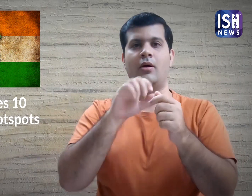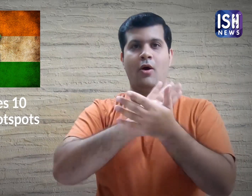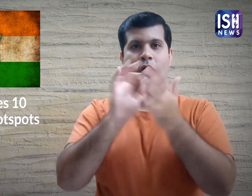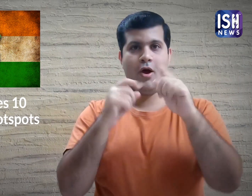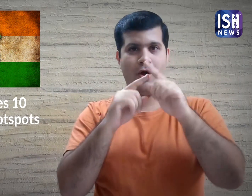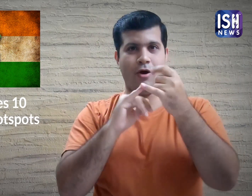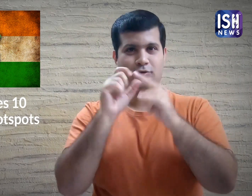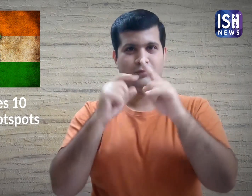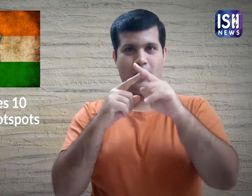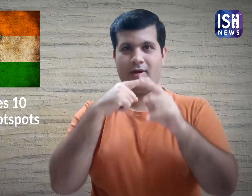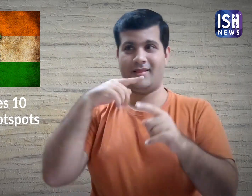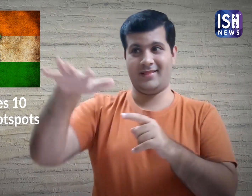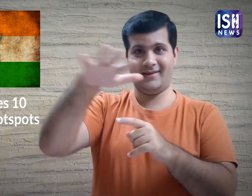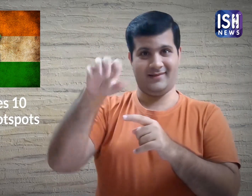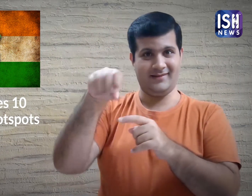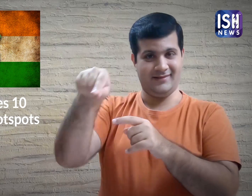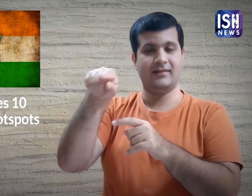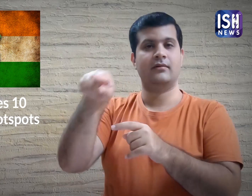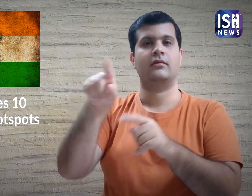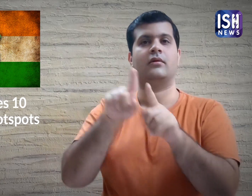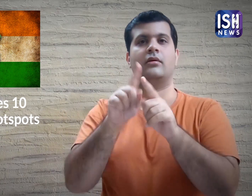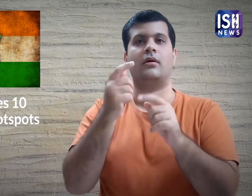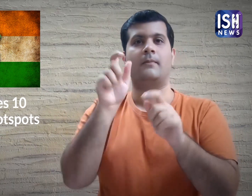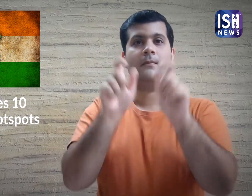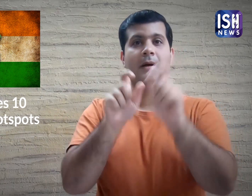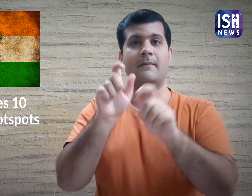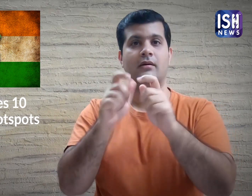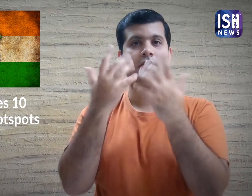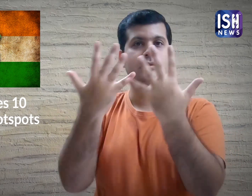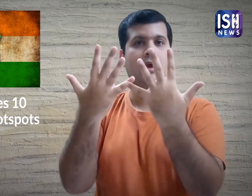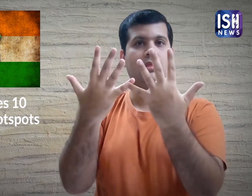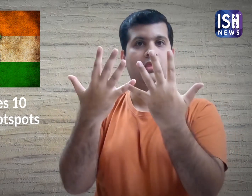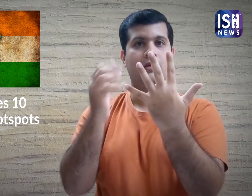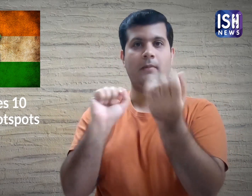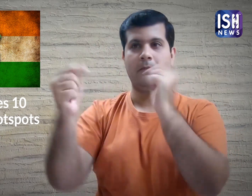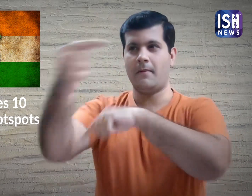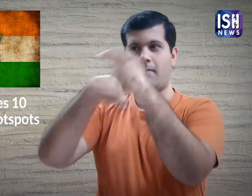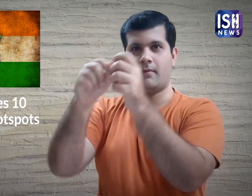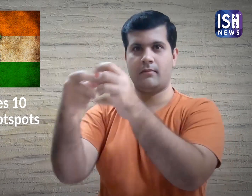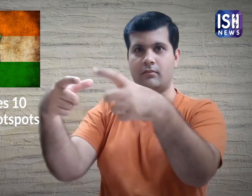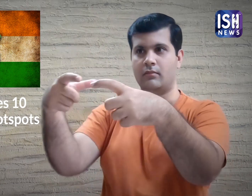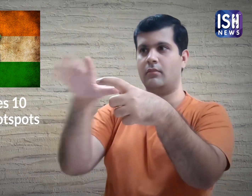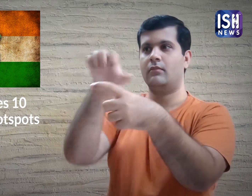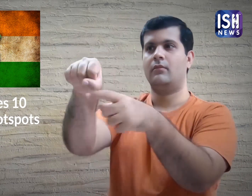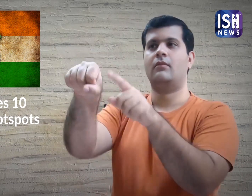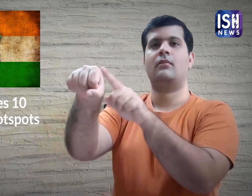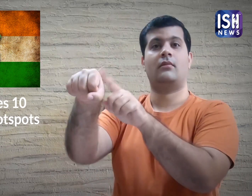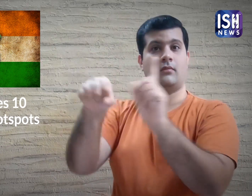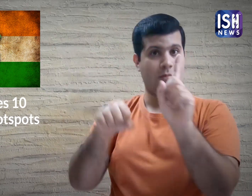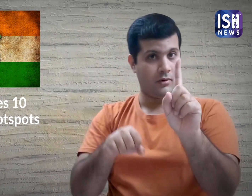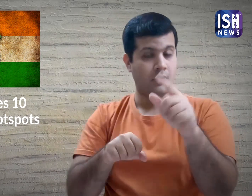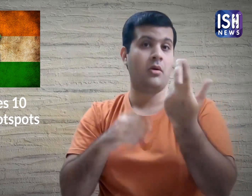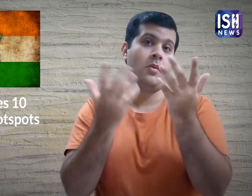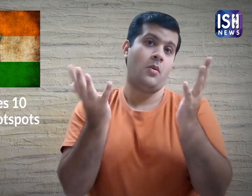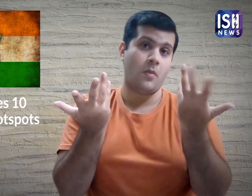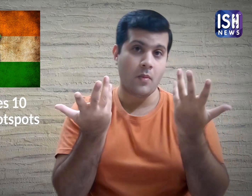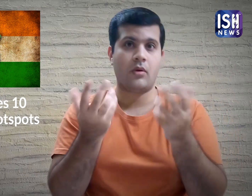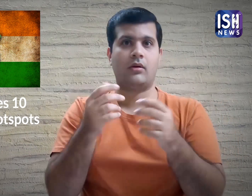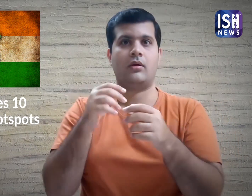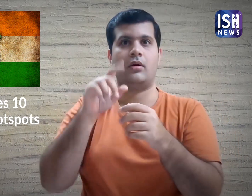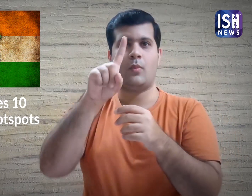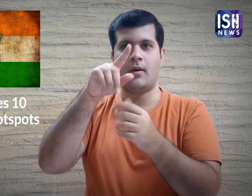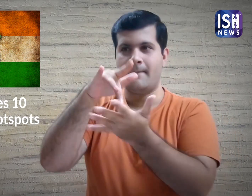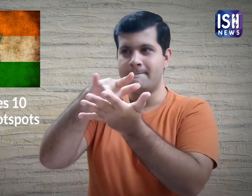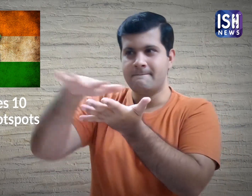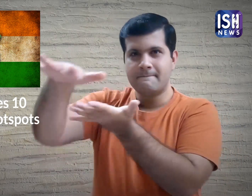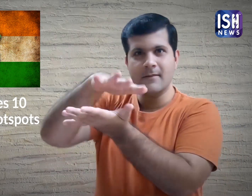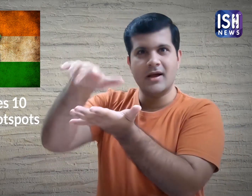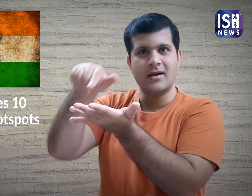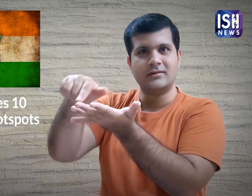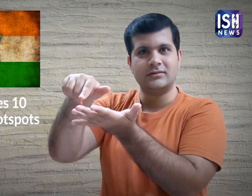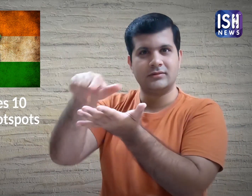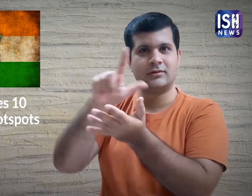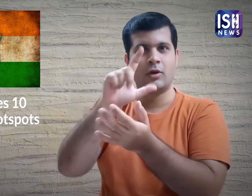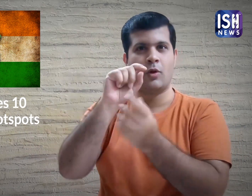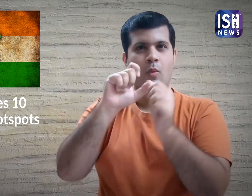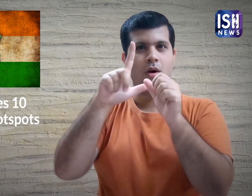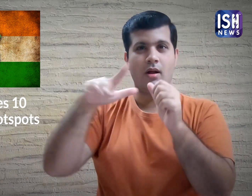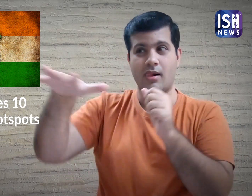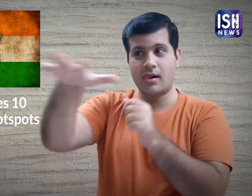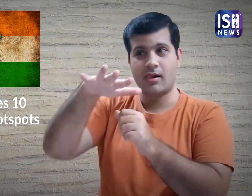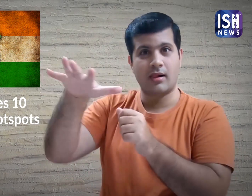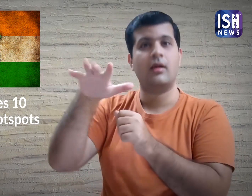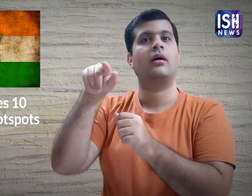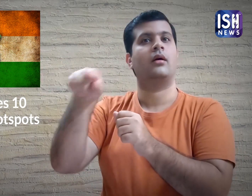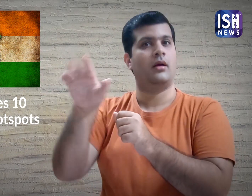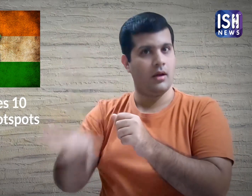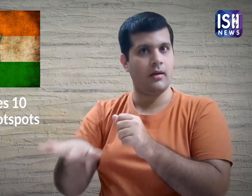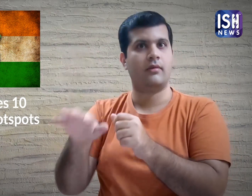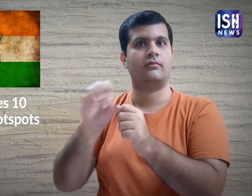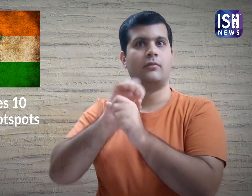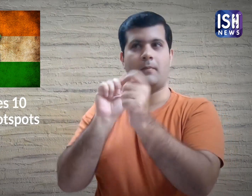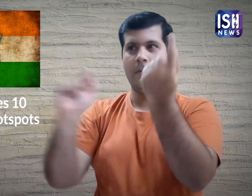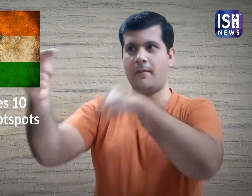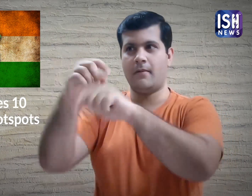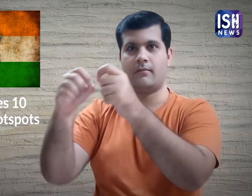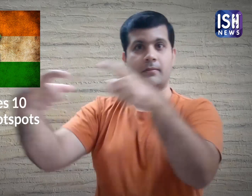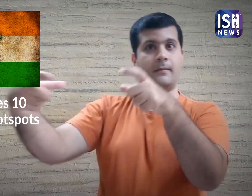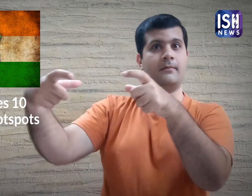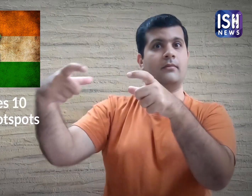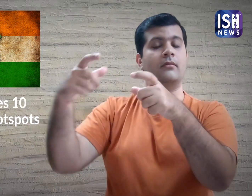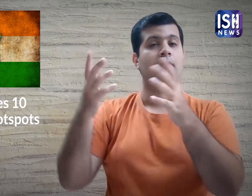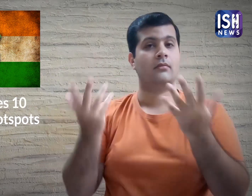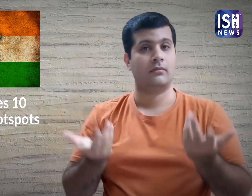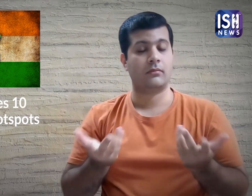In a hotspot there are usually groups of 10 that are infected. Sometimes these infections spread in localities as well.